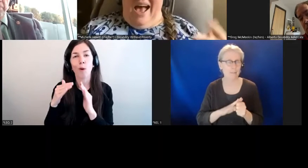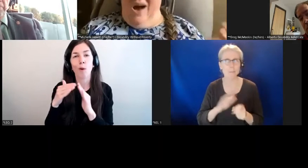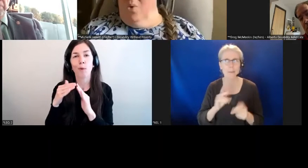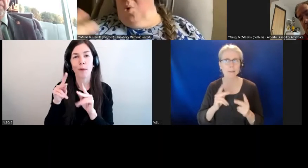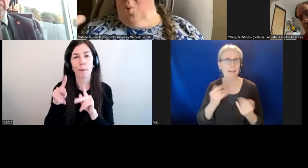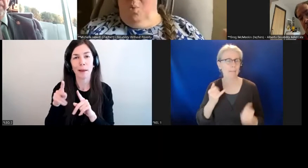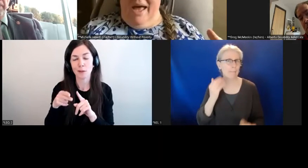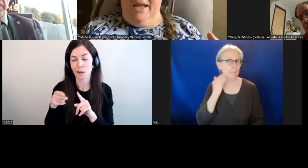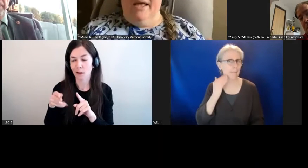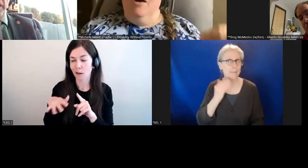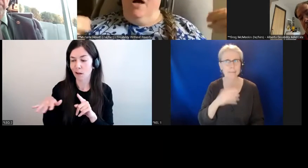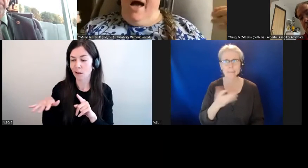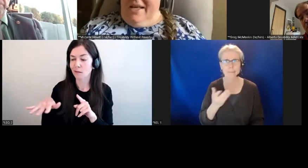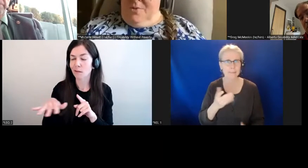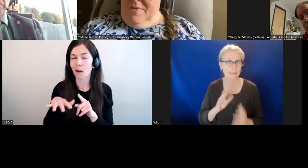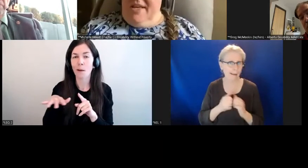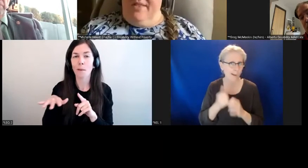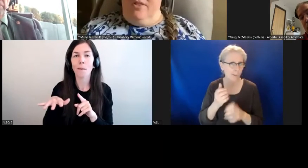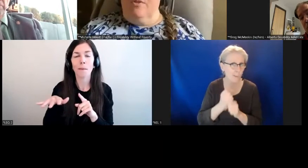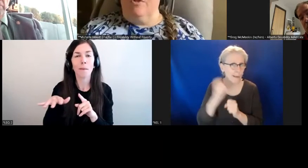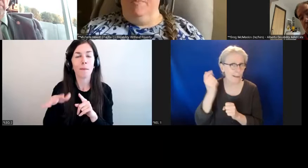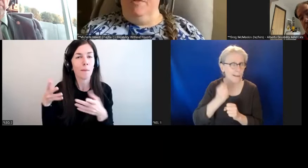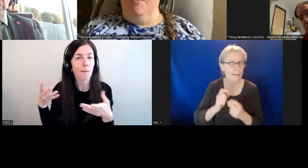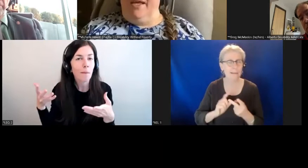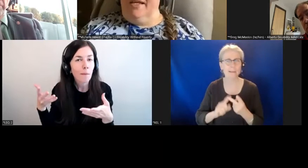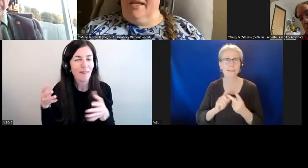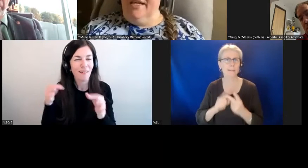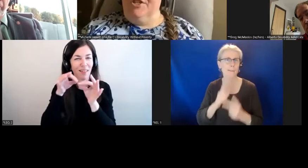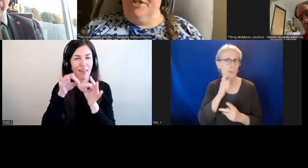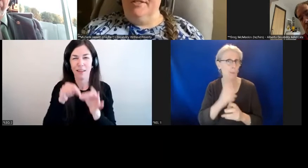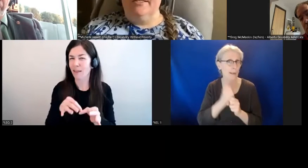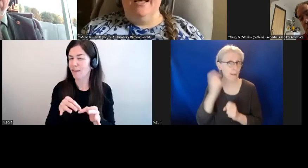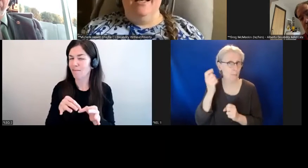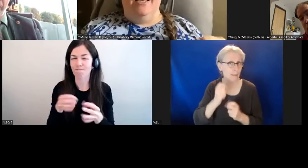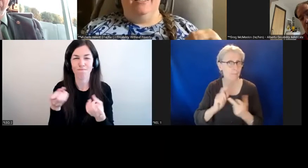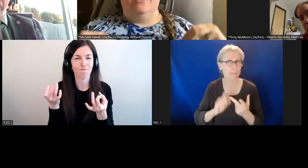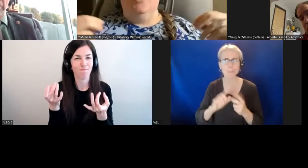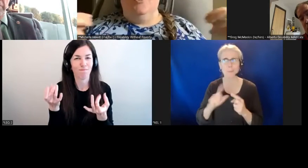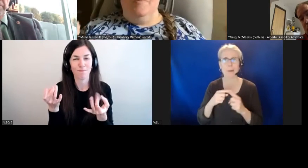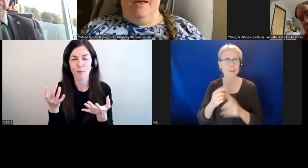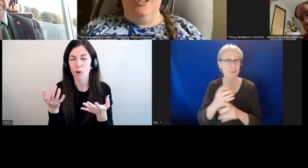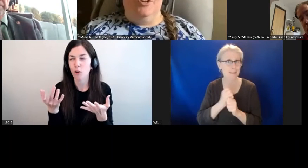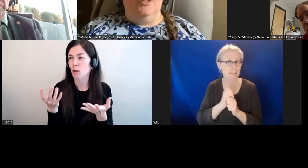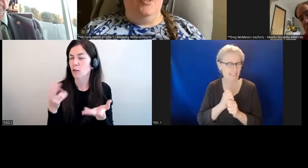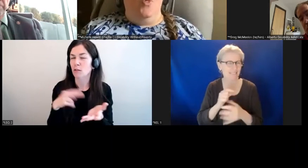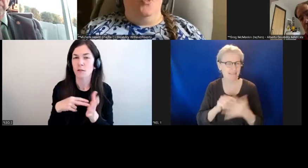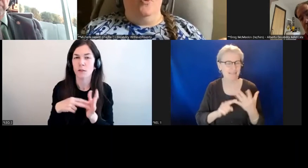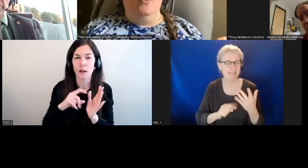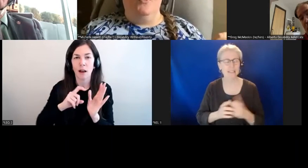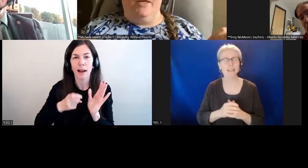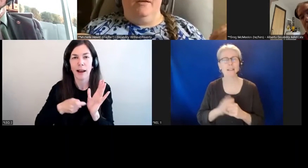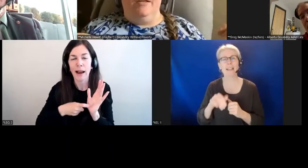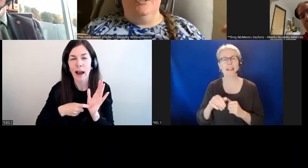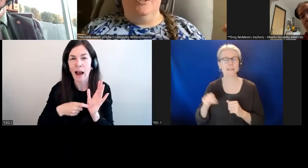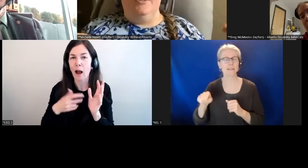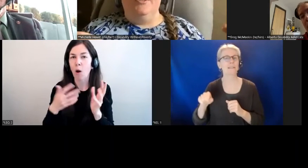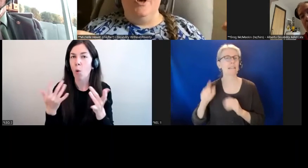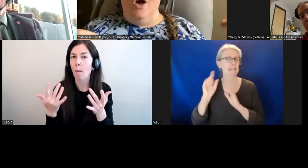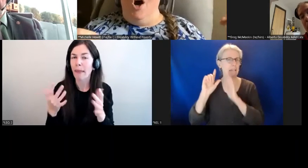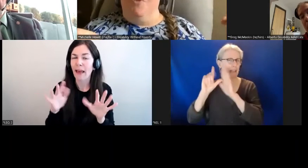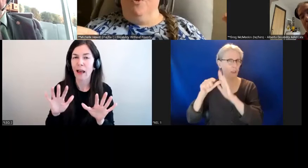LIKE HOW, WHO, WHEN? AS WE SAID, THOSE COME IN THE REGULATIONS. AS YOU MENTIONED, THOSE REGULATIONS